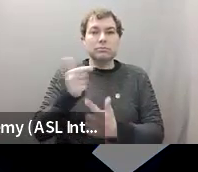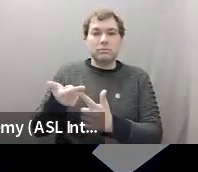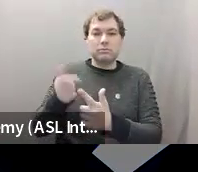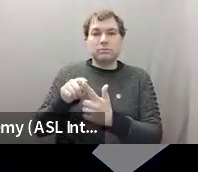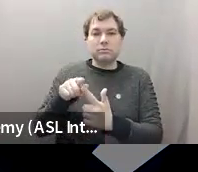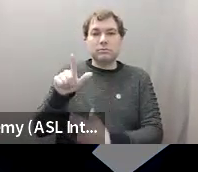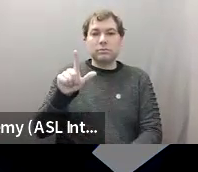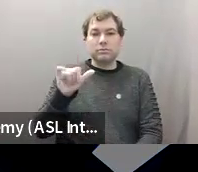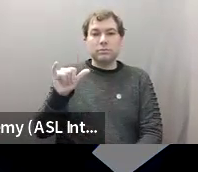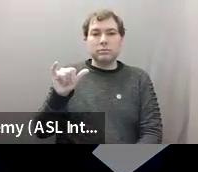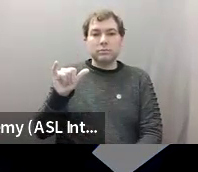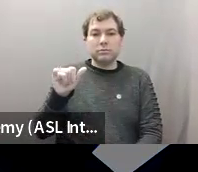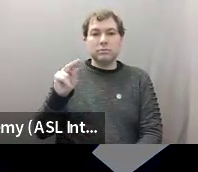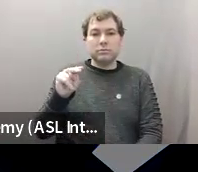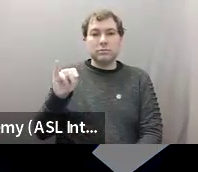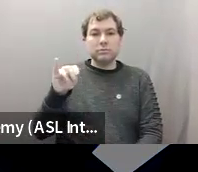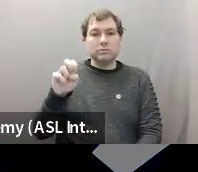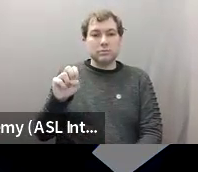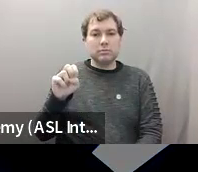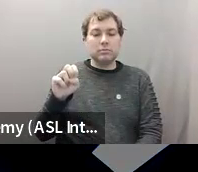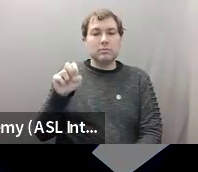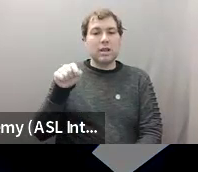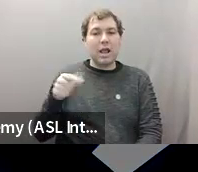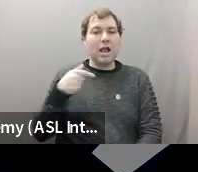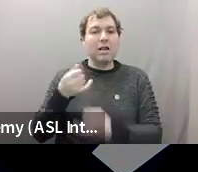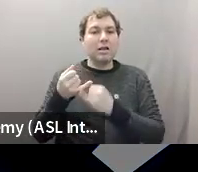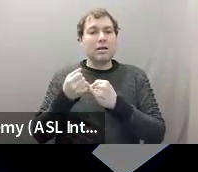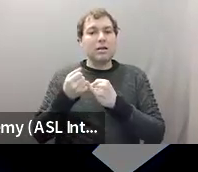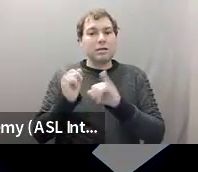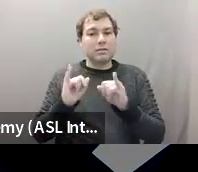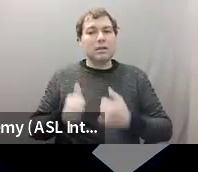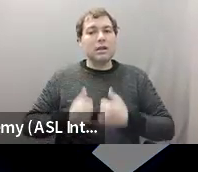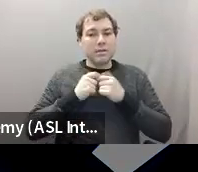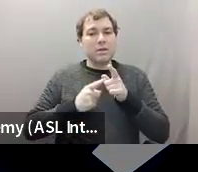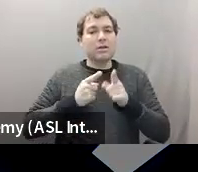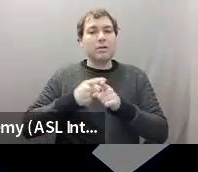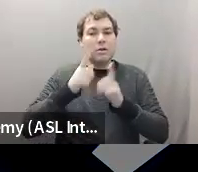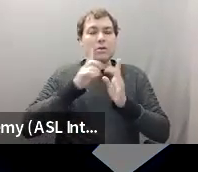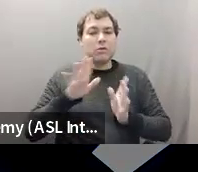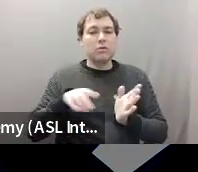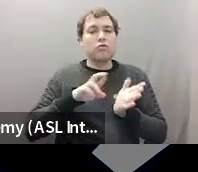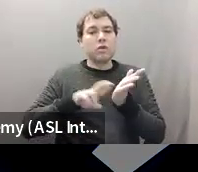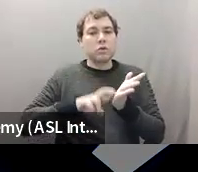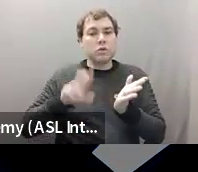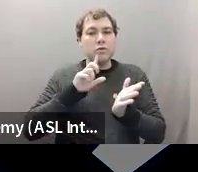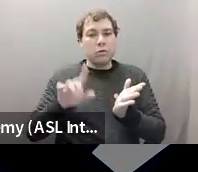Lynnie Downum-Hanzal: So my name is Lenny, and I'm an independent living specialist with resources for Independence Central Valley.